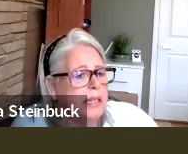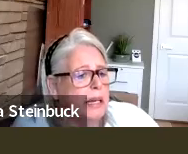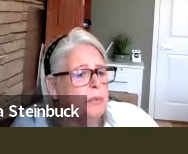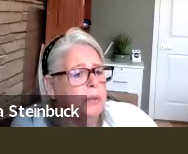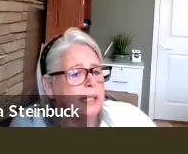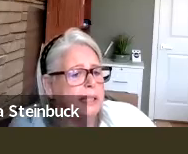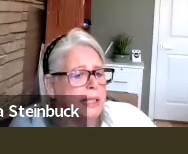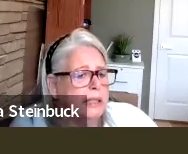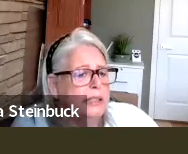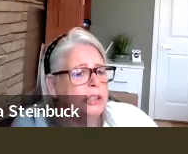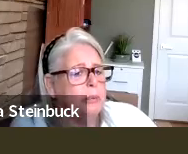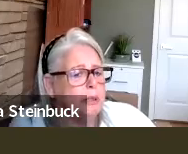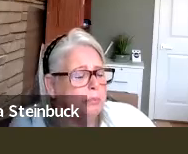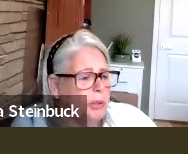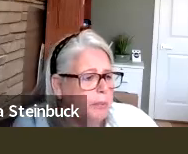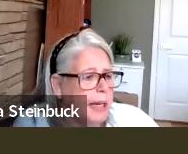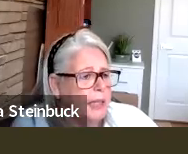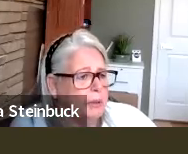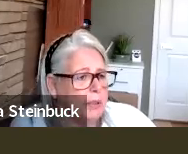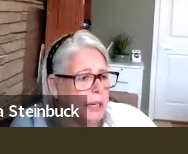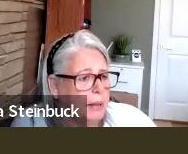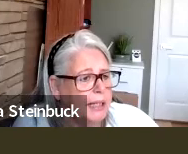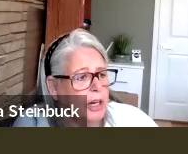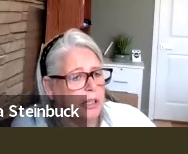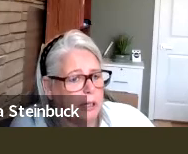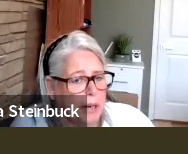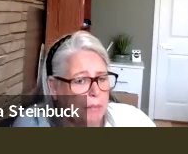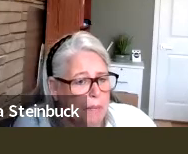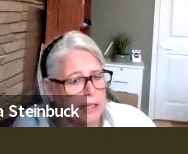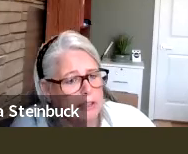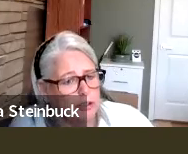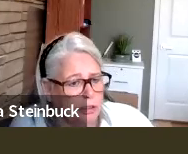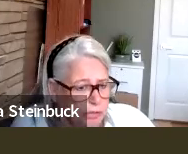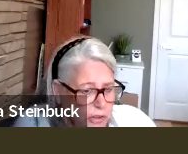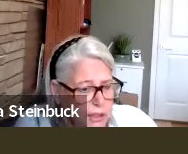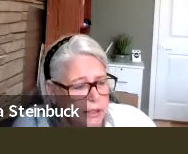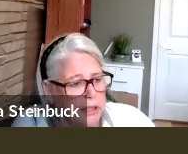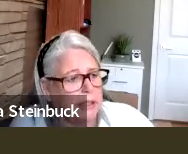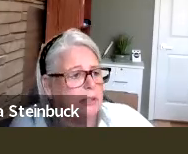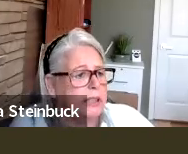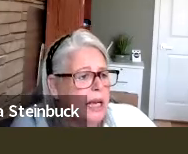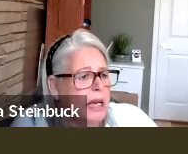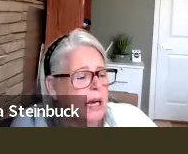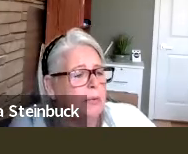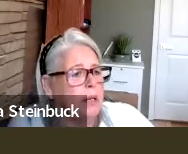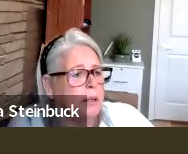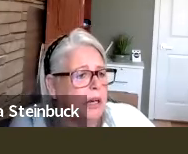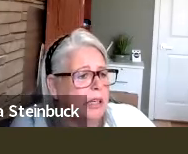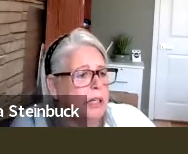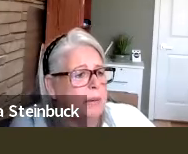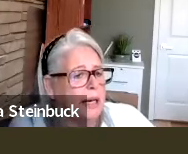So again, at our center, we advertise internally first. And always would like to see members of our staff advance.